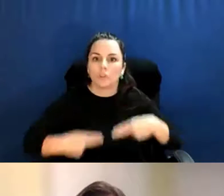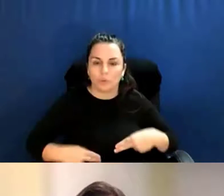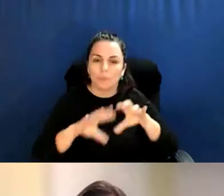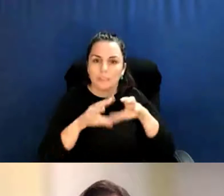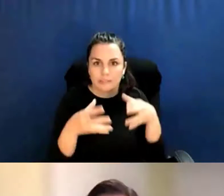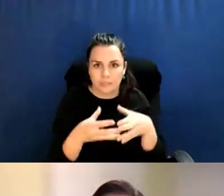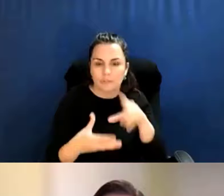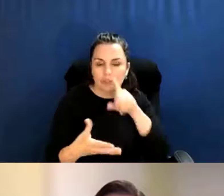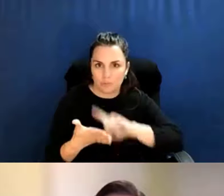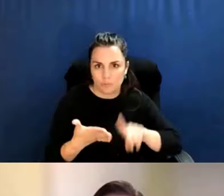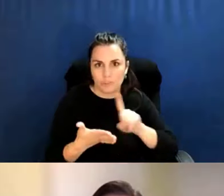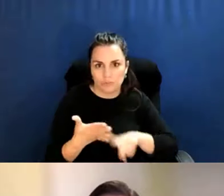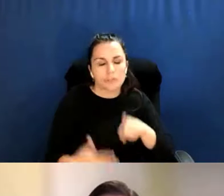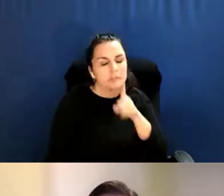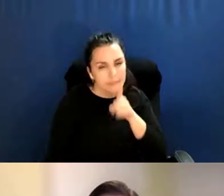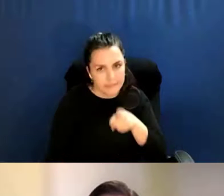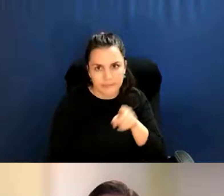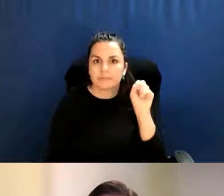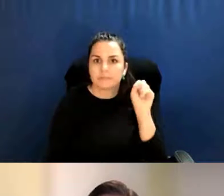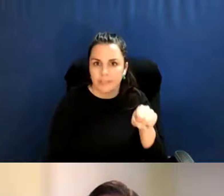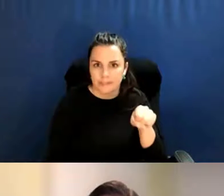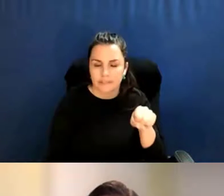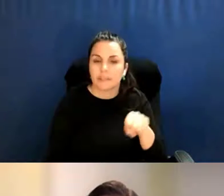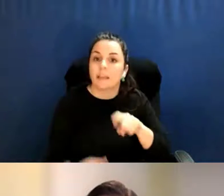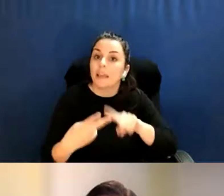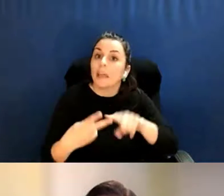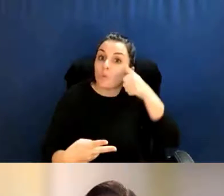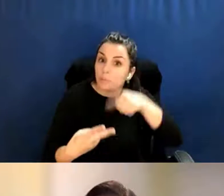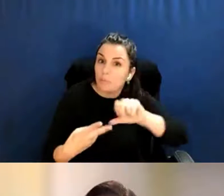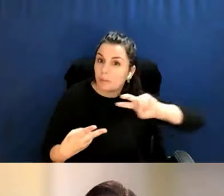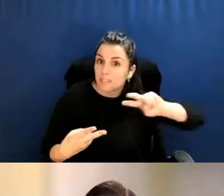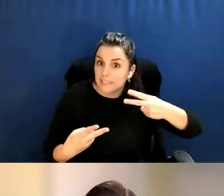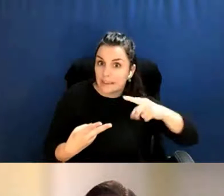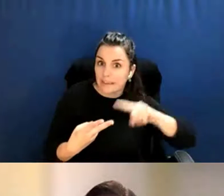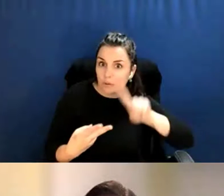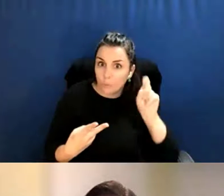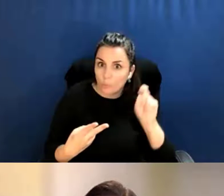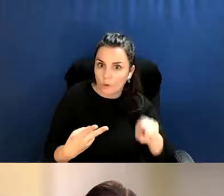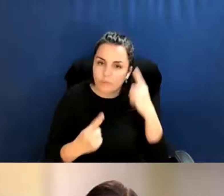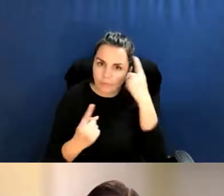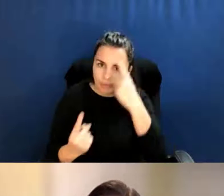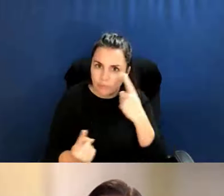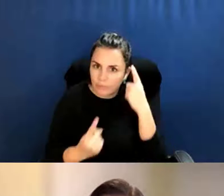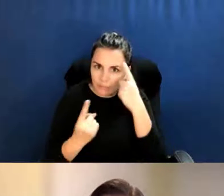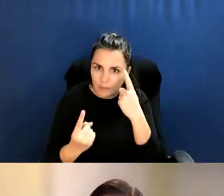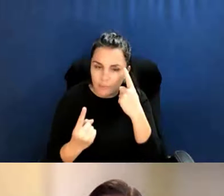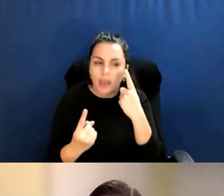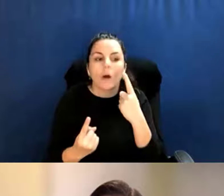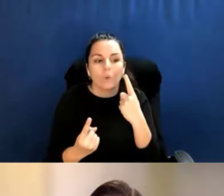The next thing, the next question if you remember that you want to then consider is oh, does any of the exemptions apply?